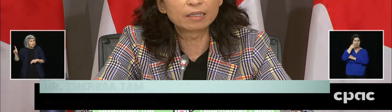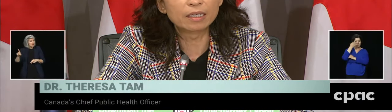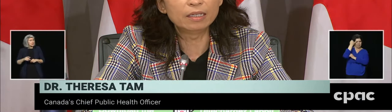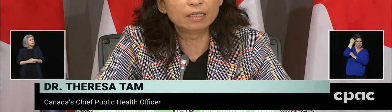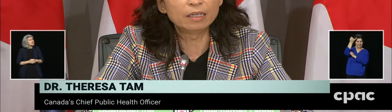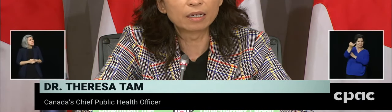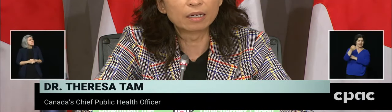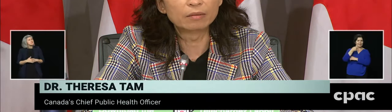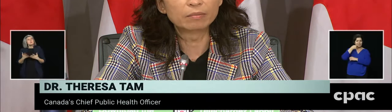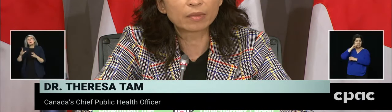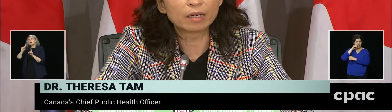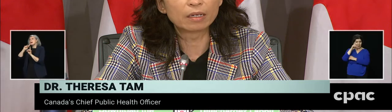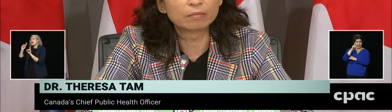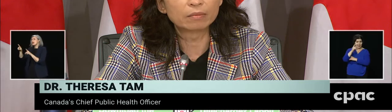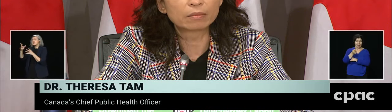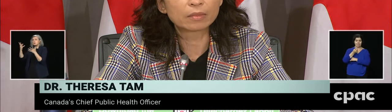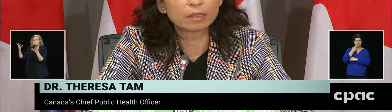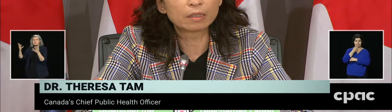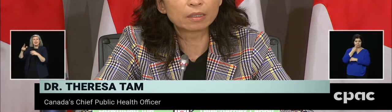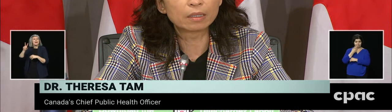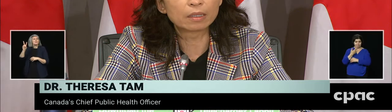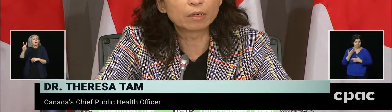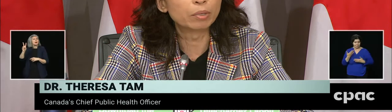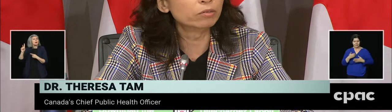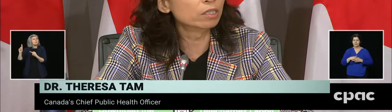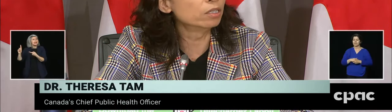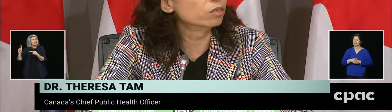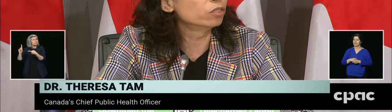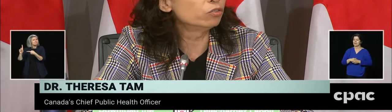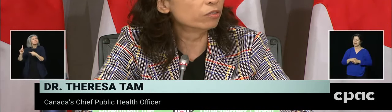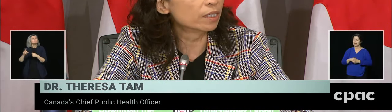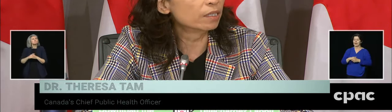SO I THINK THAT'S NOT JUST A